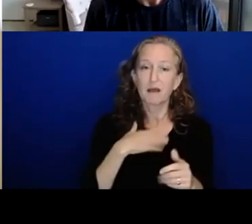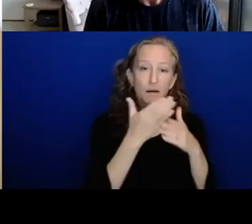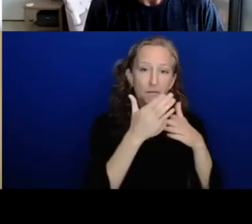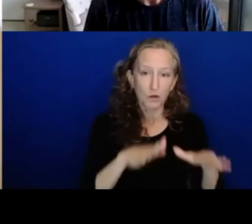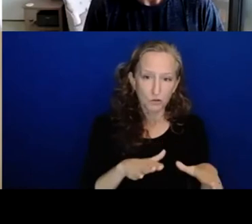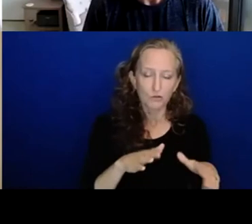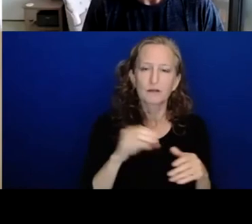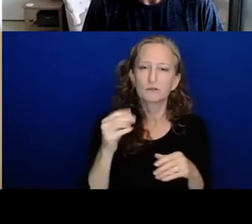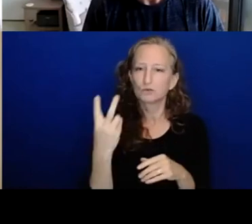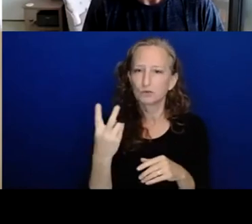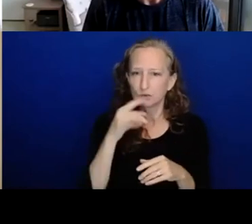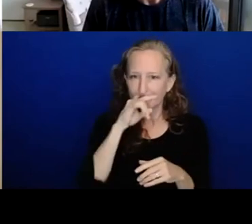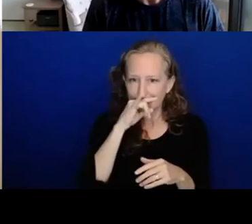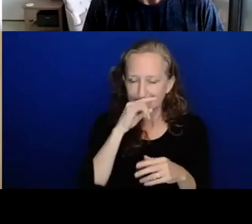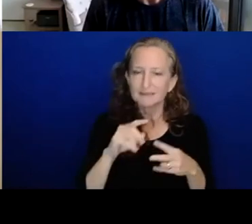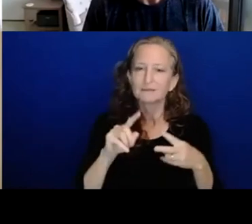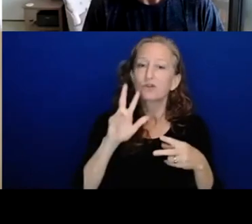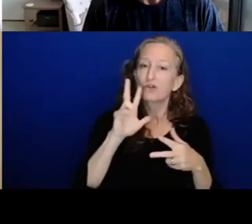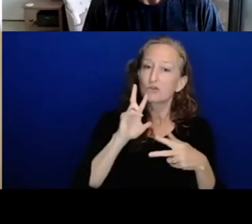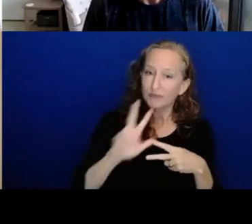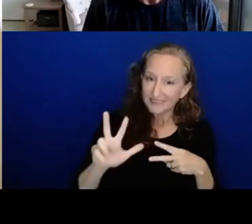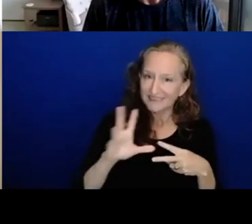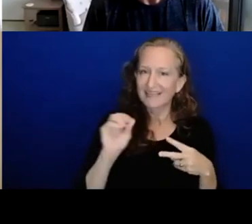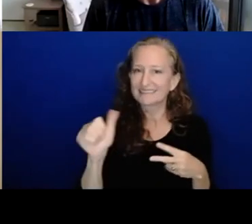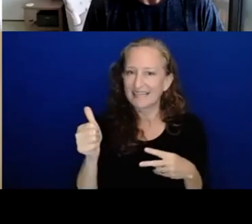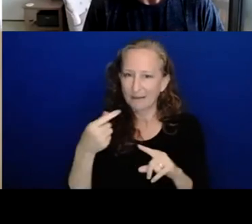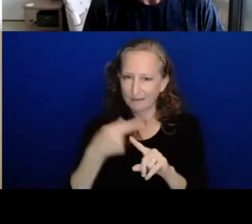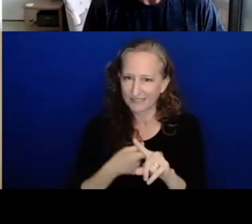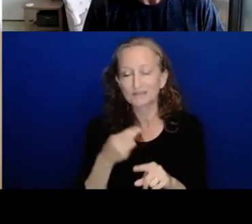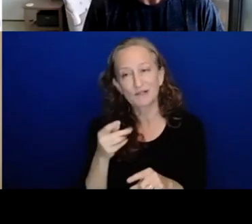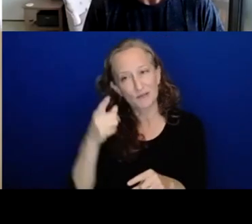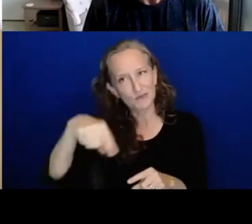old and a 10 month old. You may see one or both of them doing the panel today.